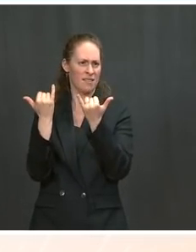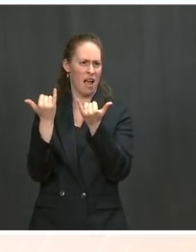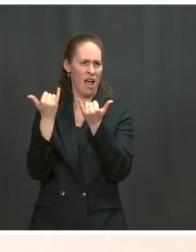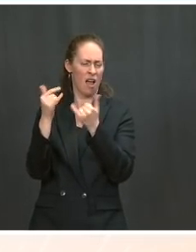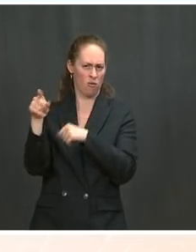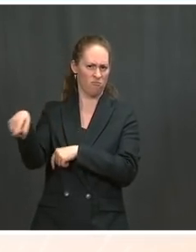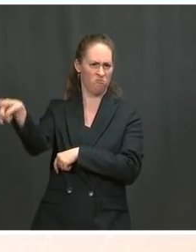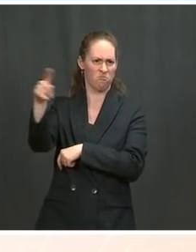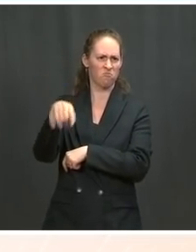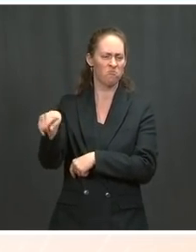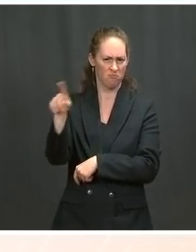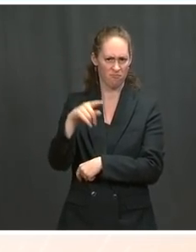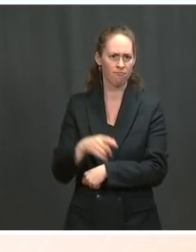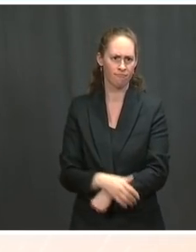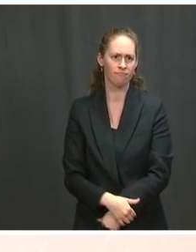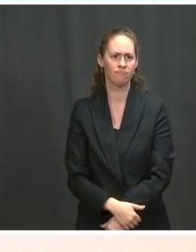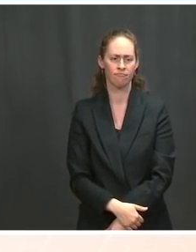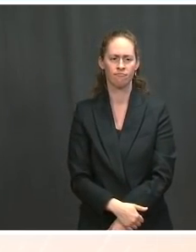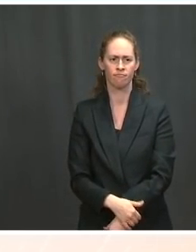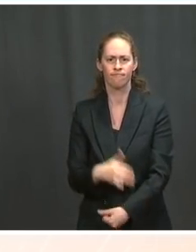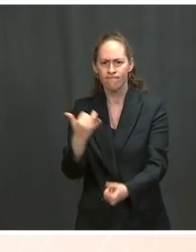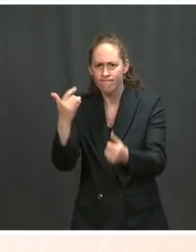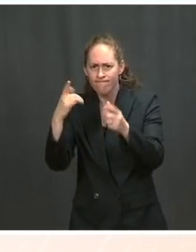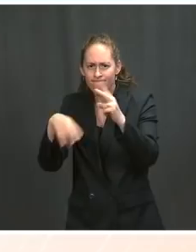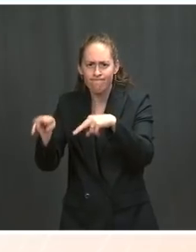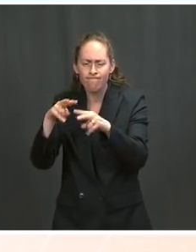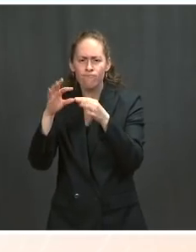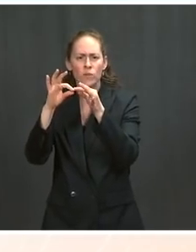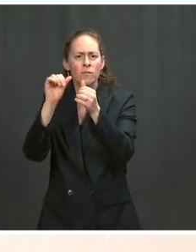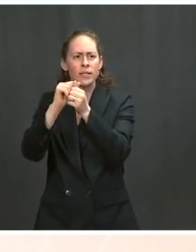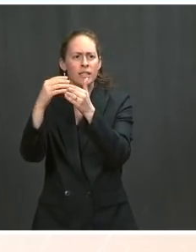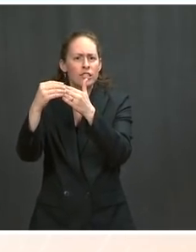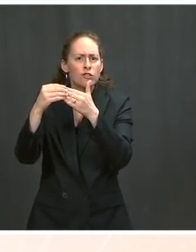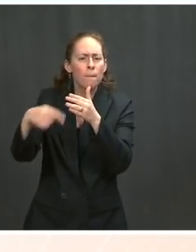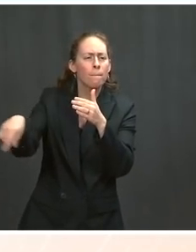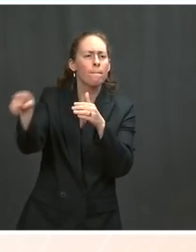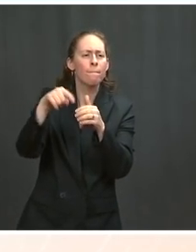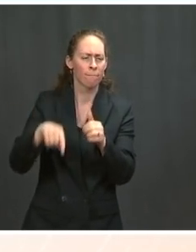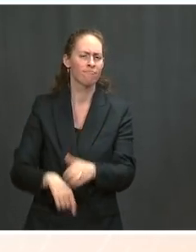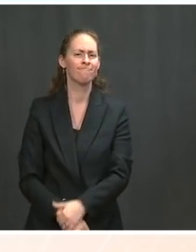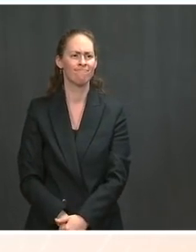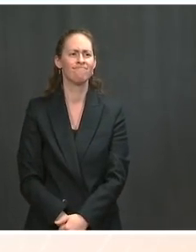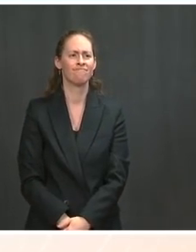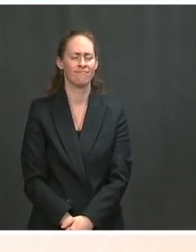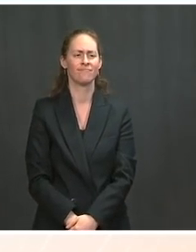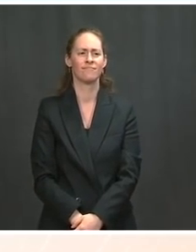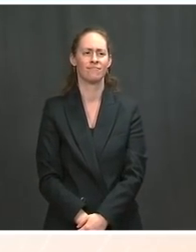with leaders in the region, and -- as is his entire diplomatic team. So I think it's important for people to understand